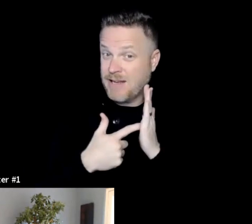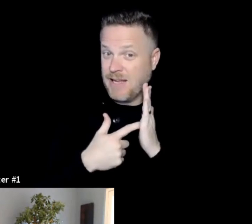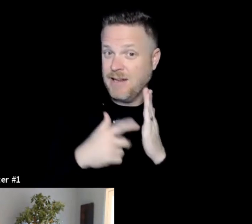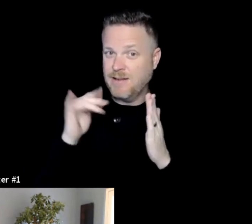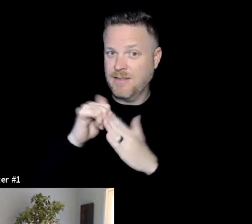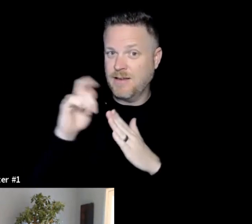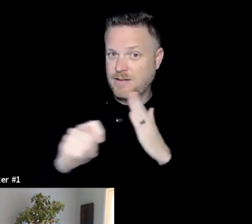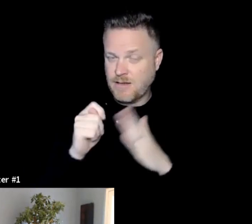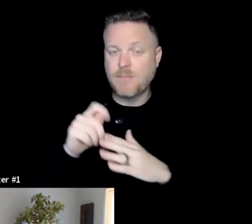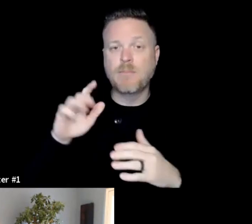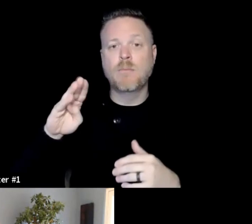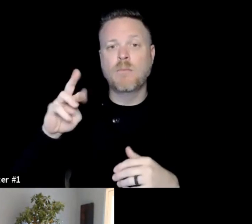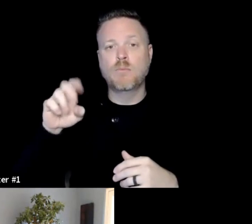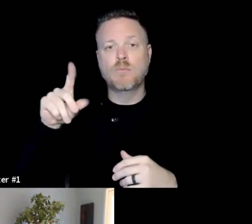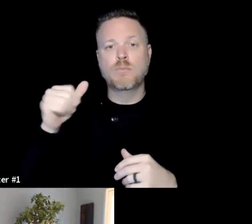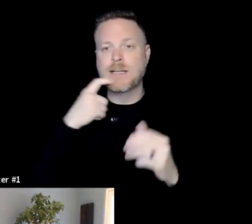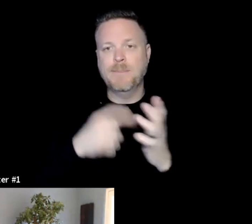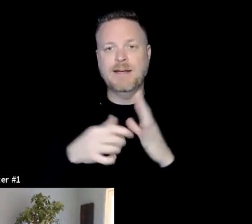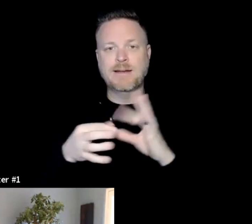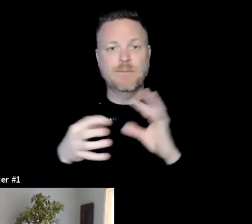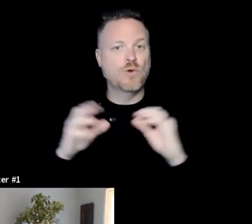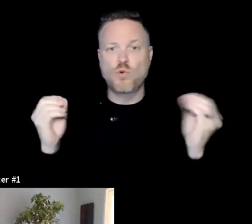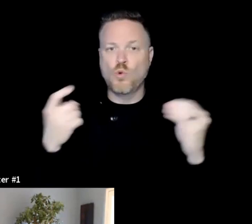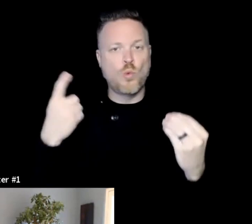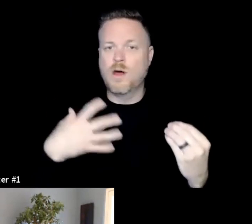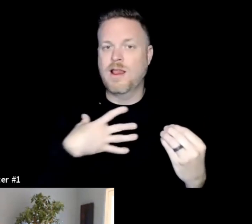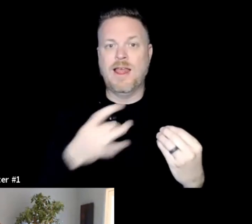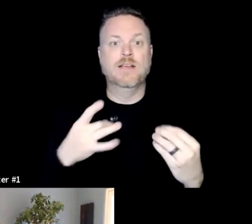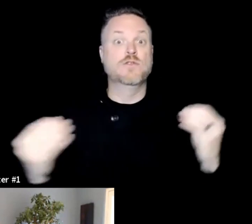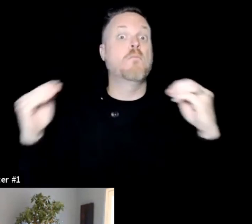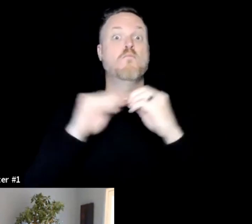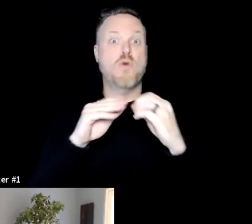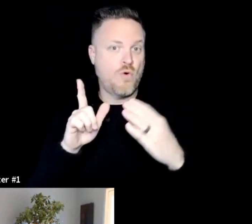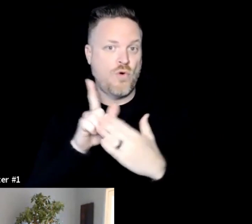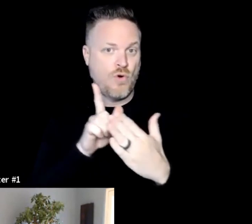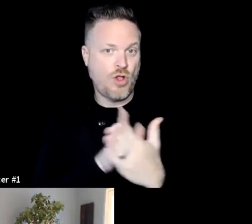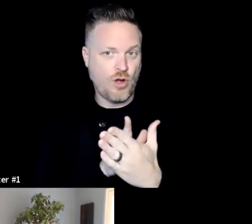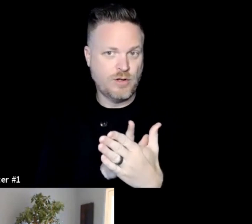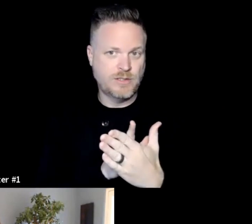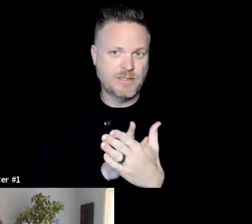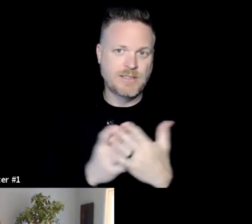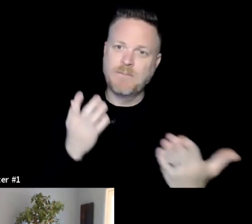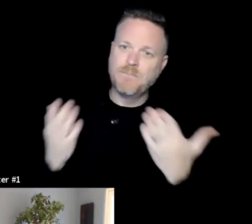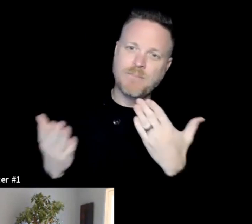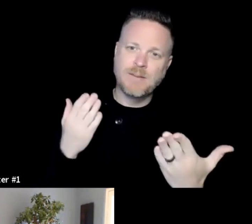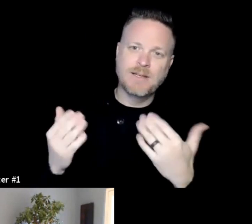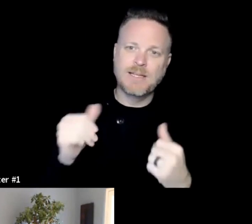Brenda made a comment that no one likes more laws. Not necessarily something that you tell a lawyer,